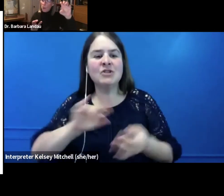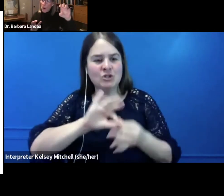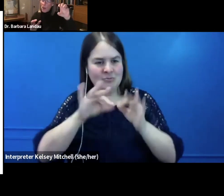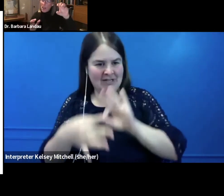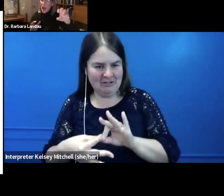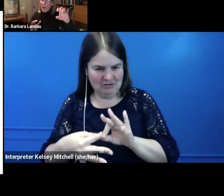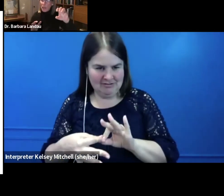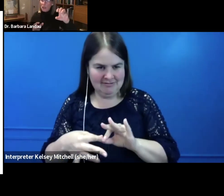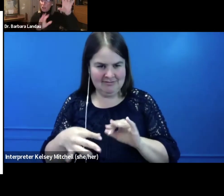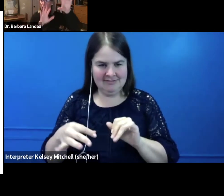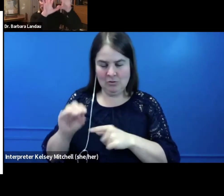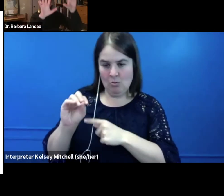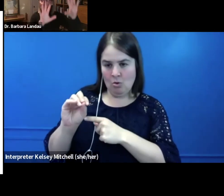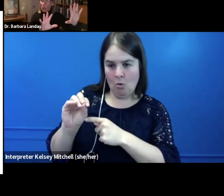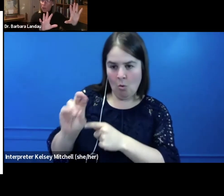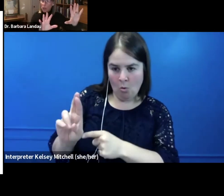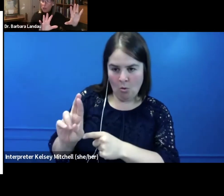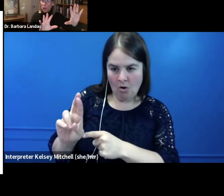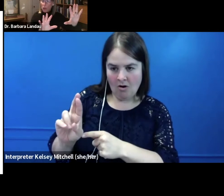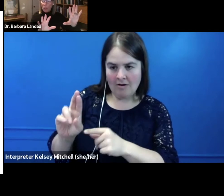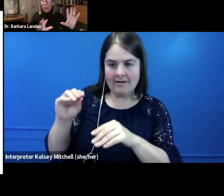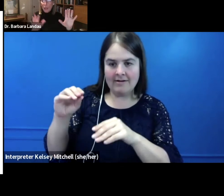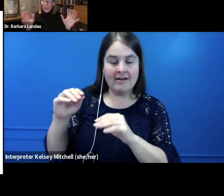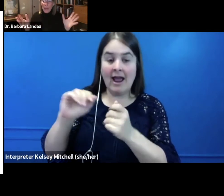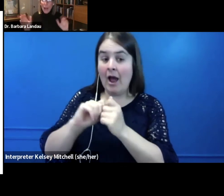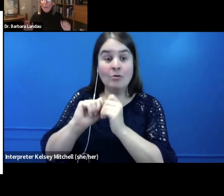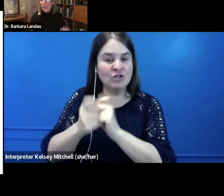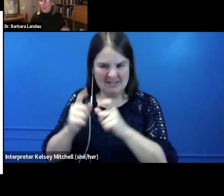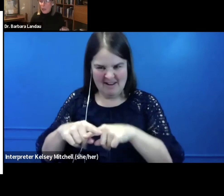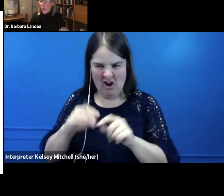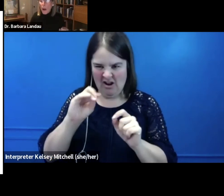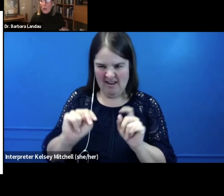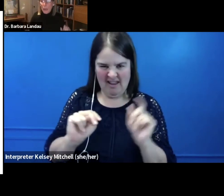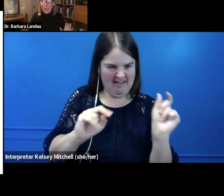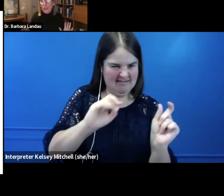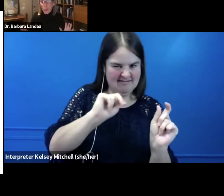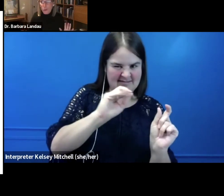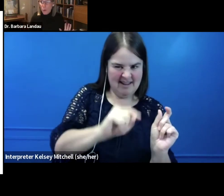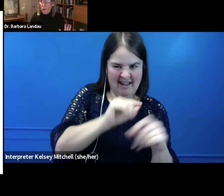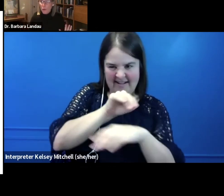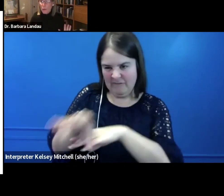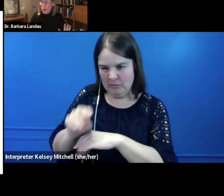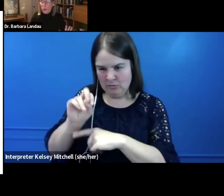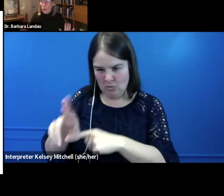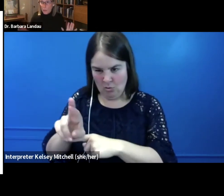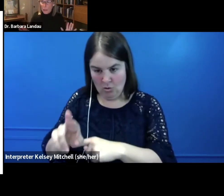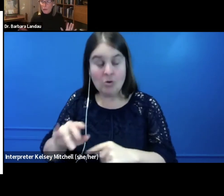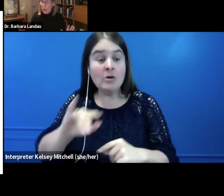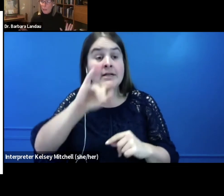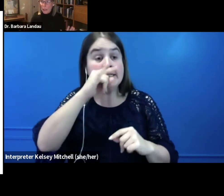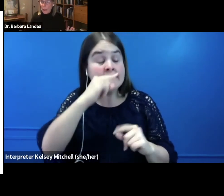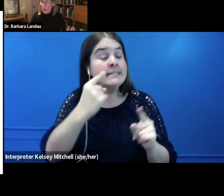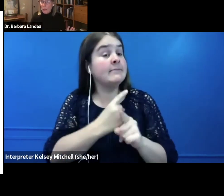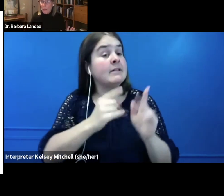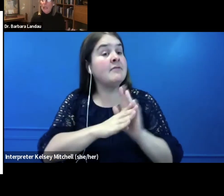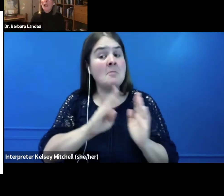where the not is in the linguistic structure that happens to be acquired by kids who are four and five years old